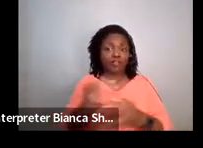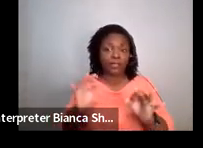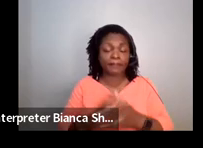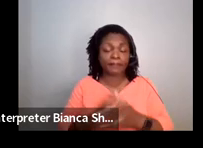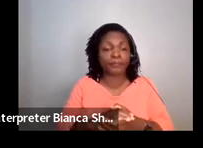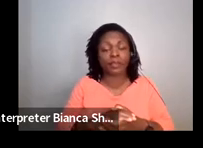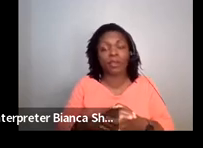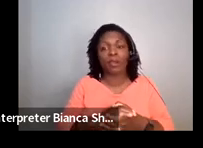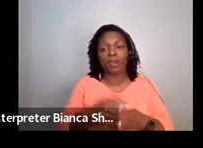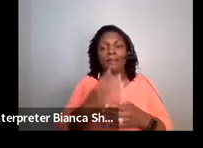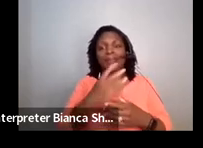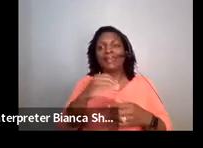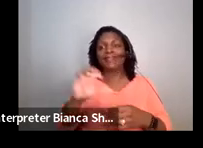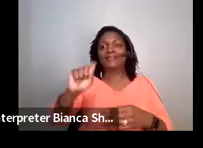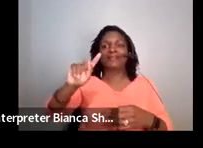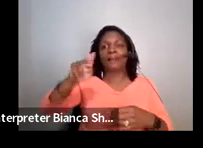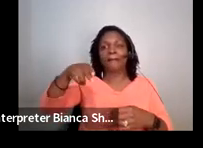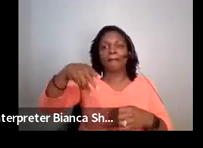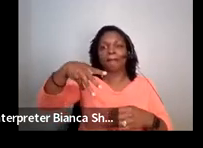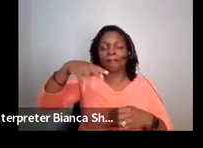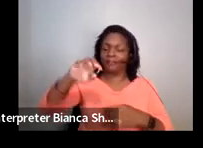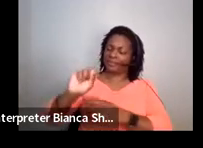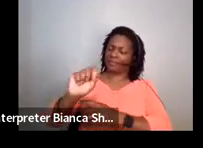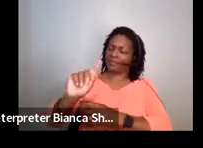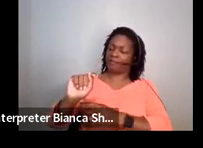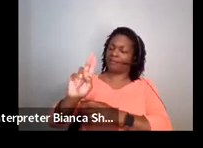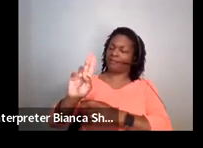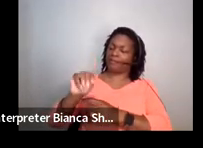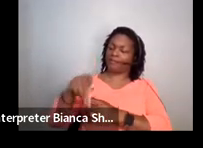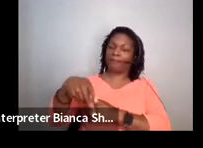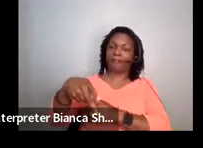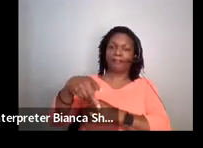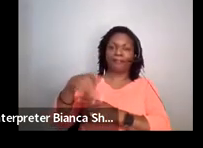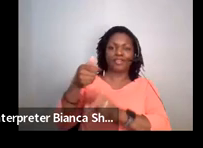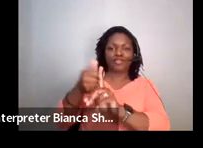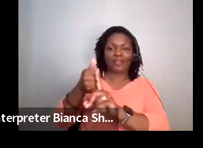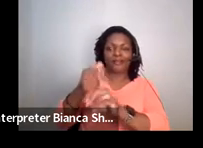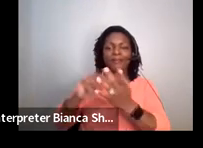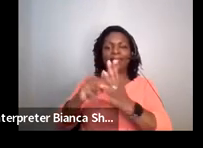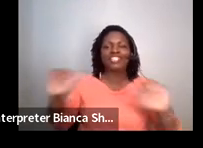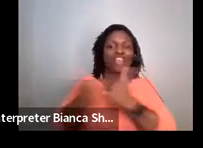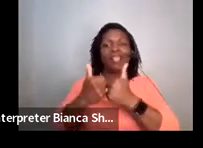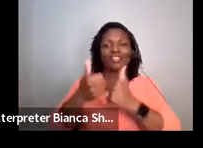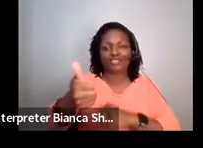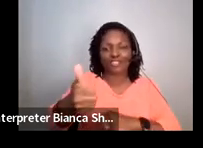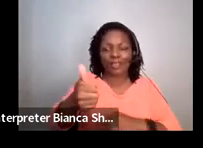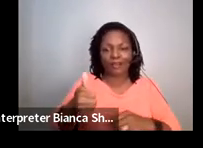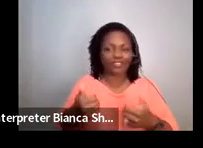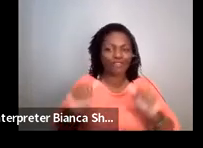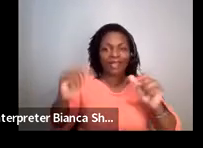So those are all hints about how to love your brain and how to become you know, hopeful for the future.